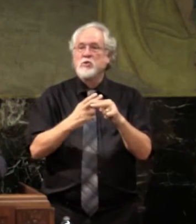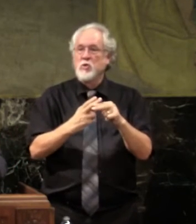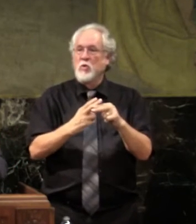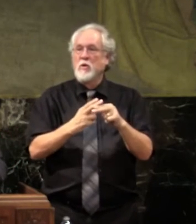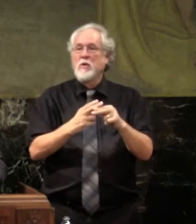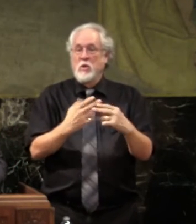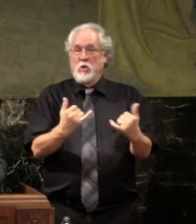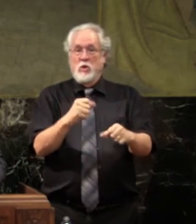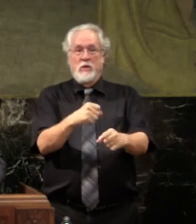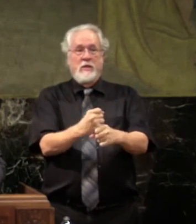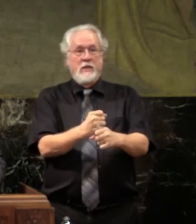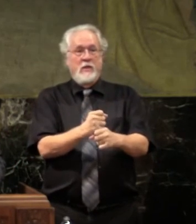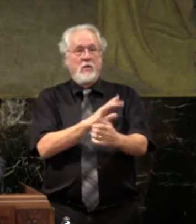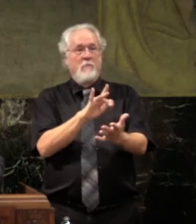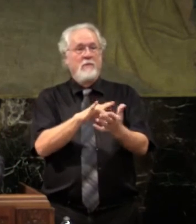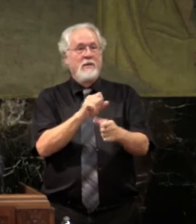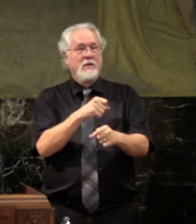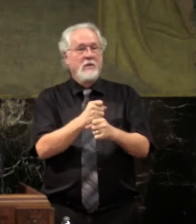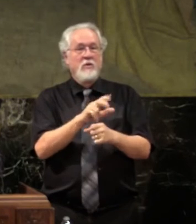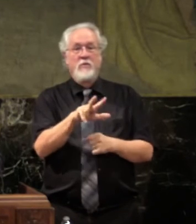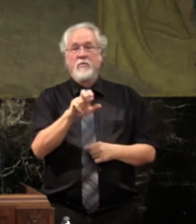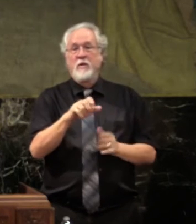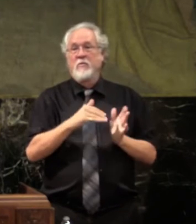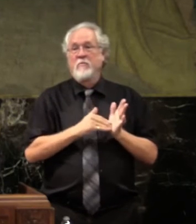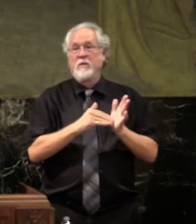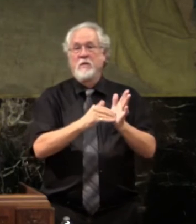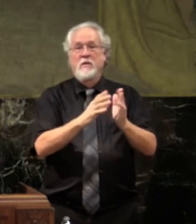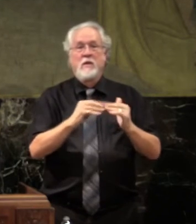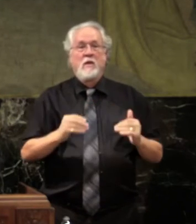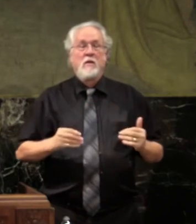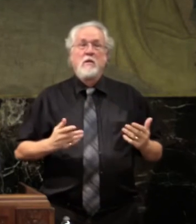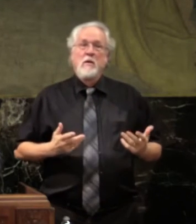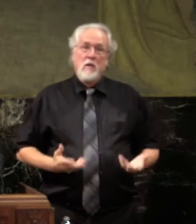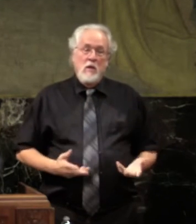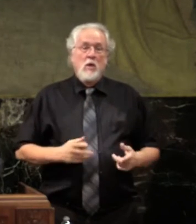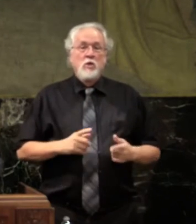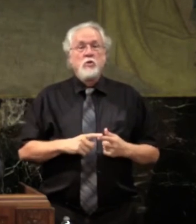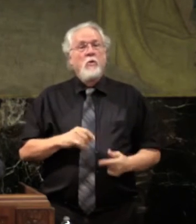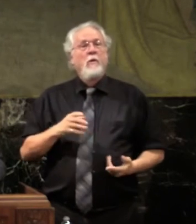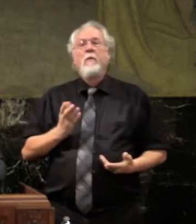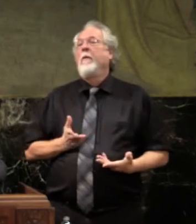year as much as 300 million dollars so to suggest that we had the money the